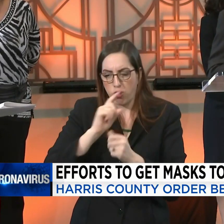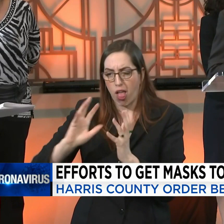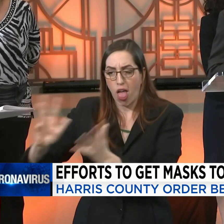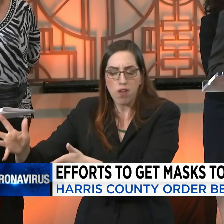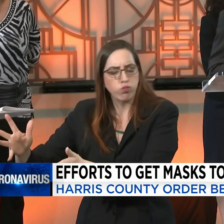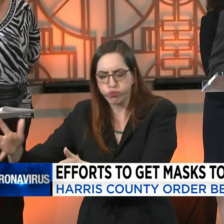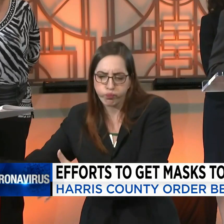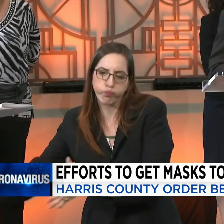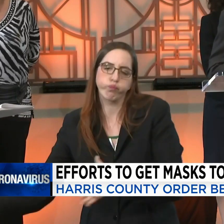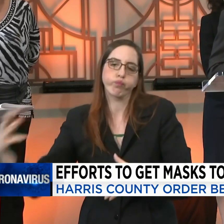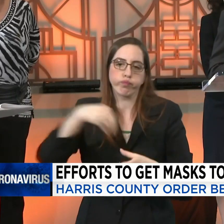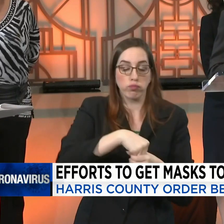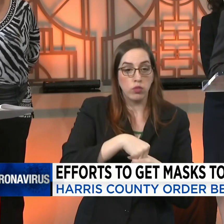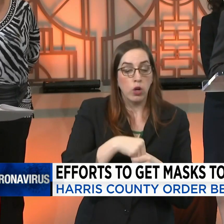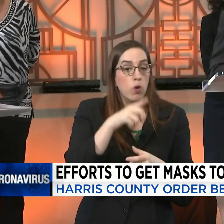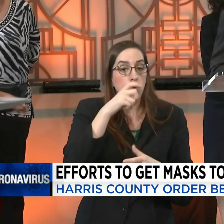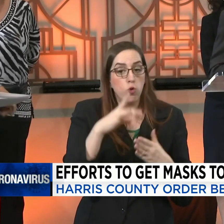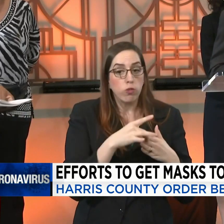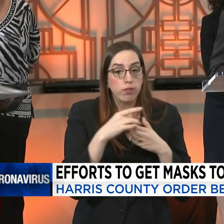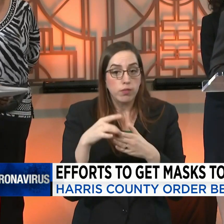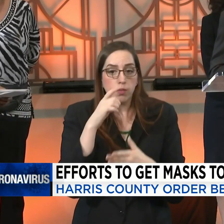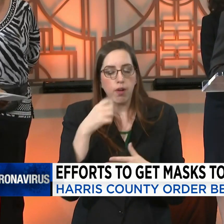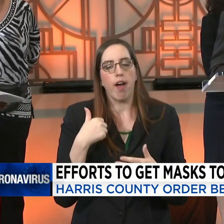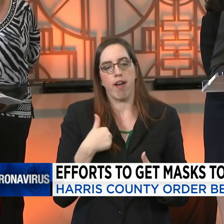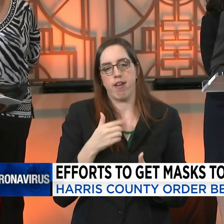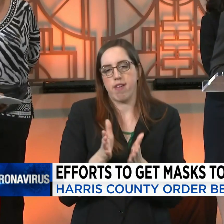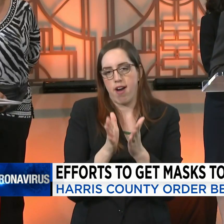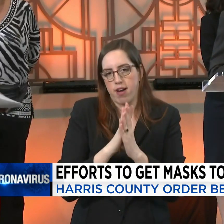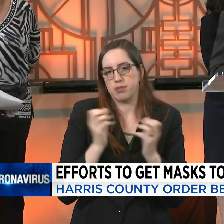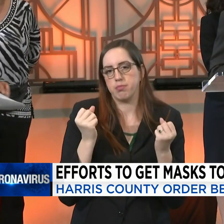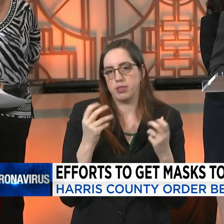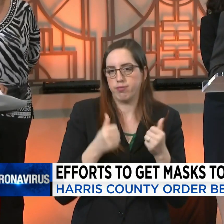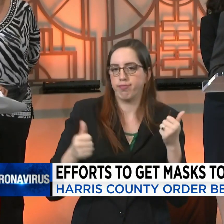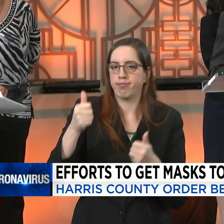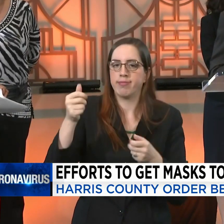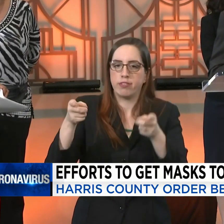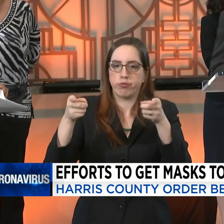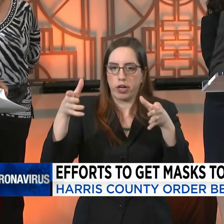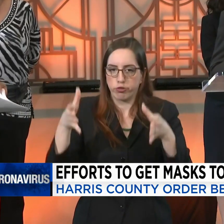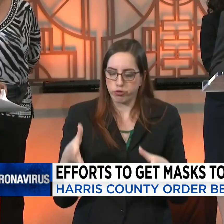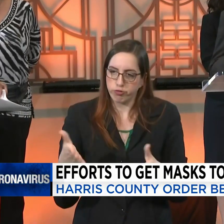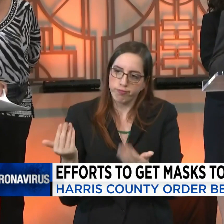conversation is turning more and more to opening up. We need and more to opening up. We need to make sure as we move forward to make sure as we move forward that we don’t leave any of